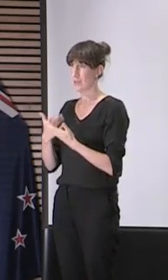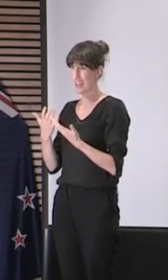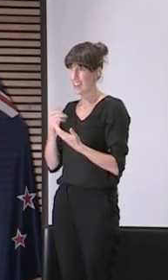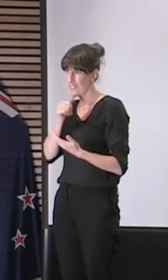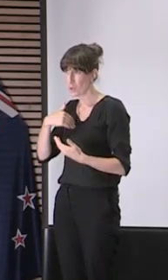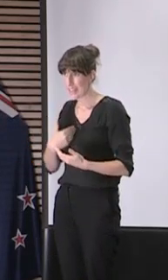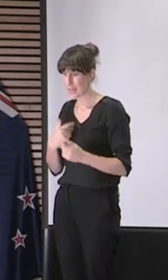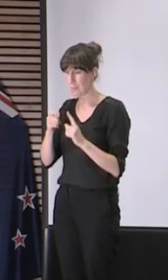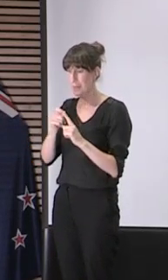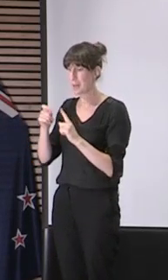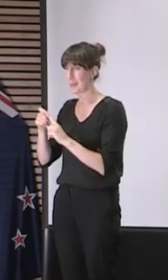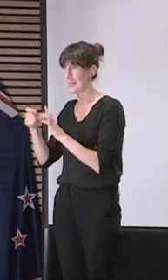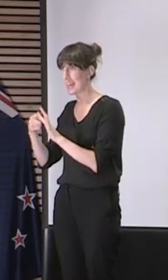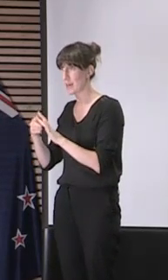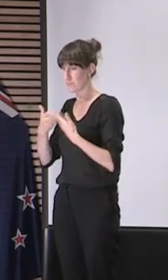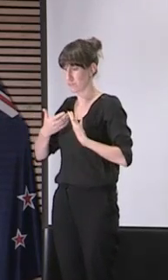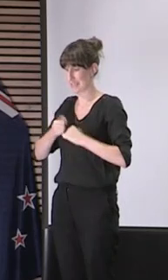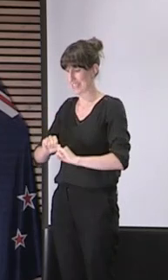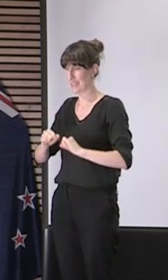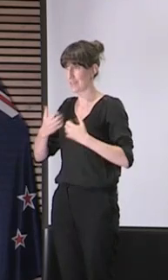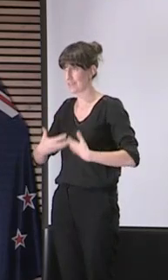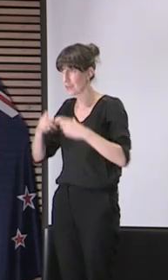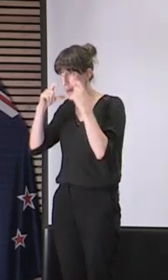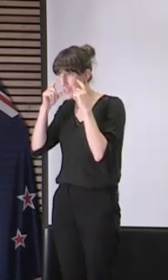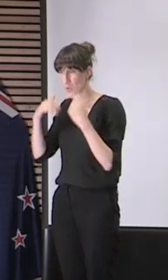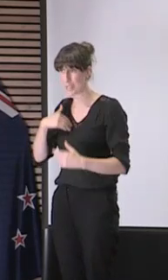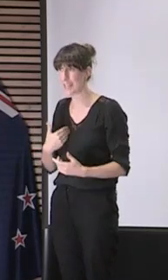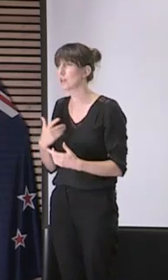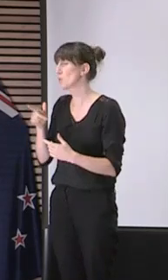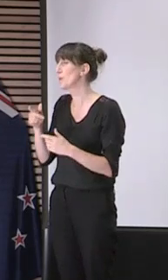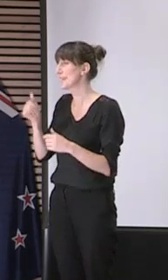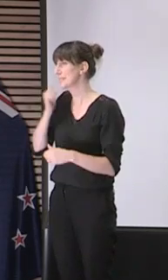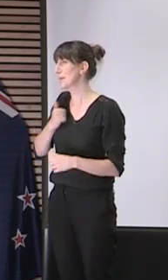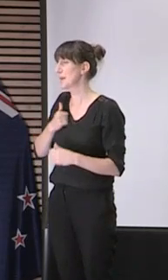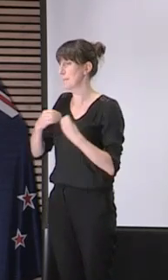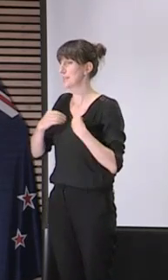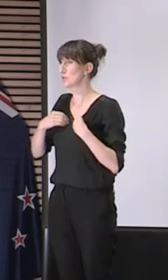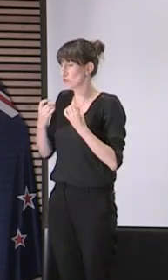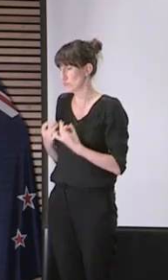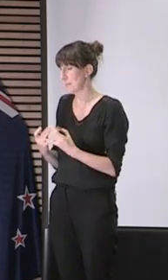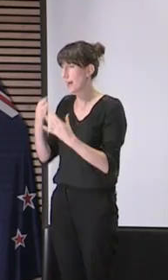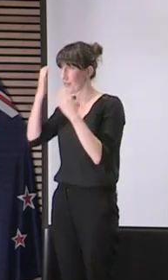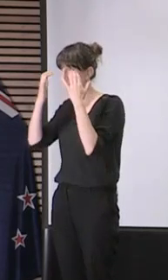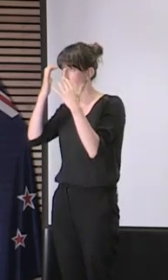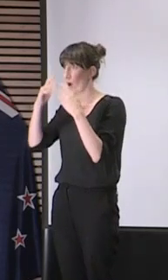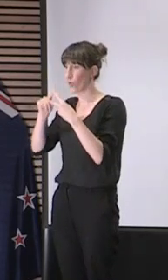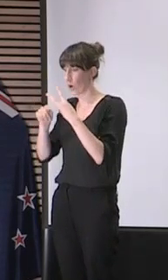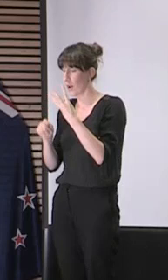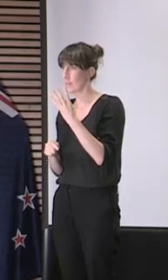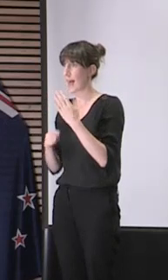distancing and have you thought about what protective equipment may or may not be needed in your line of work.